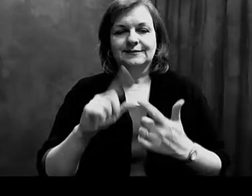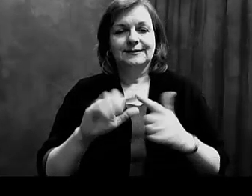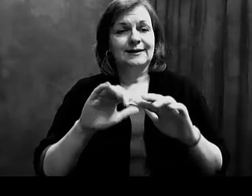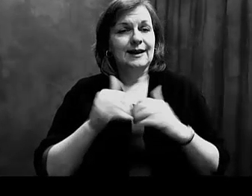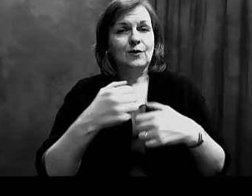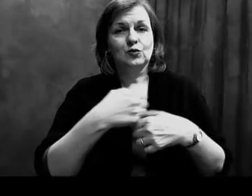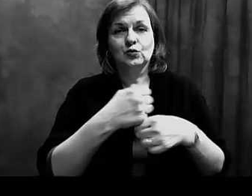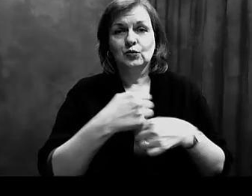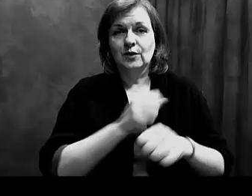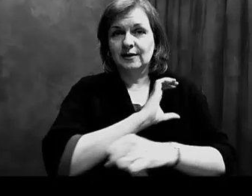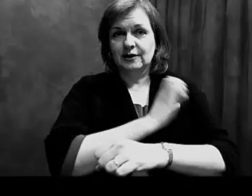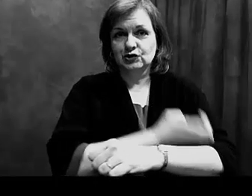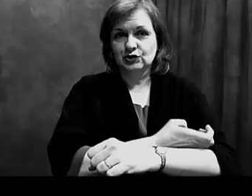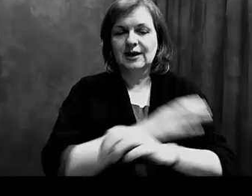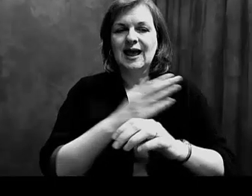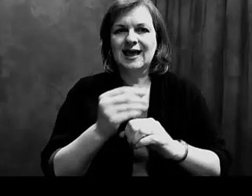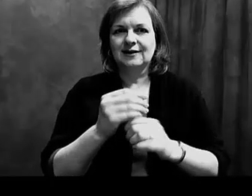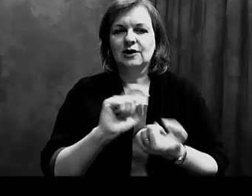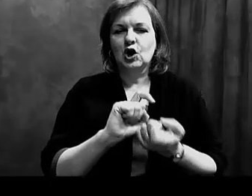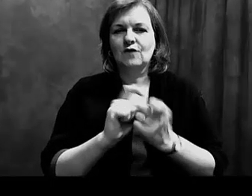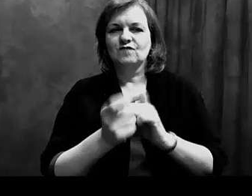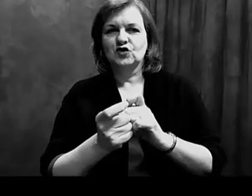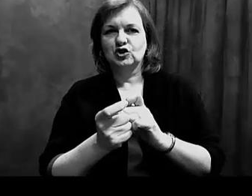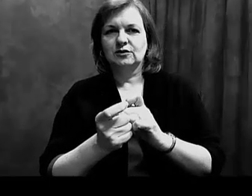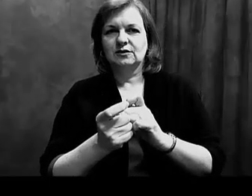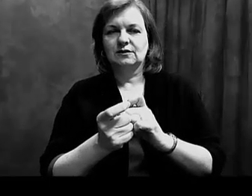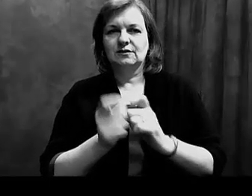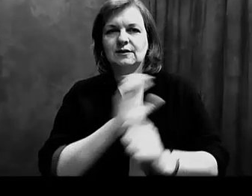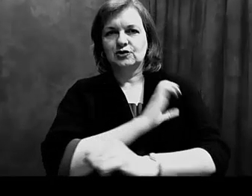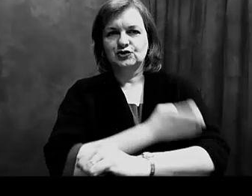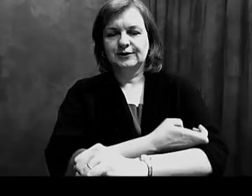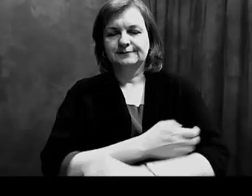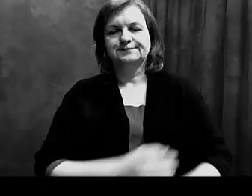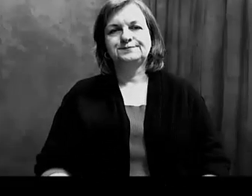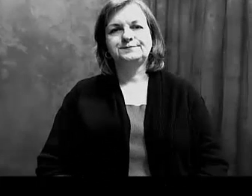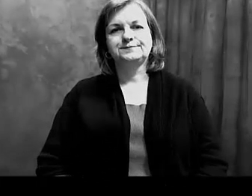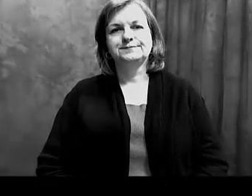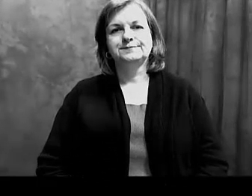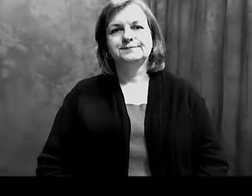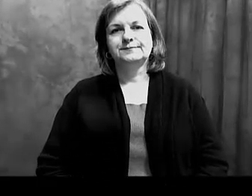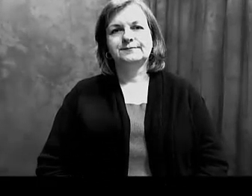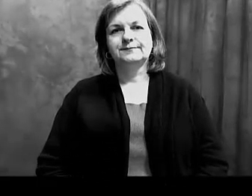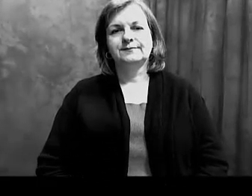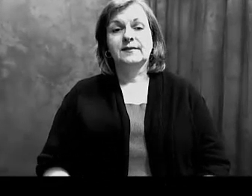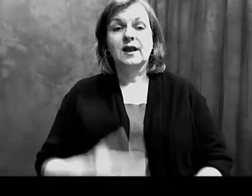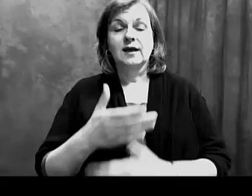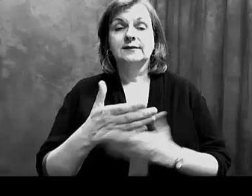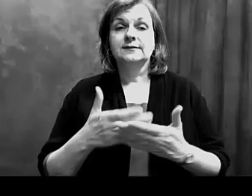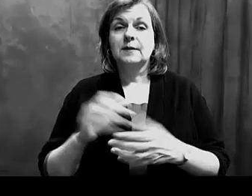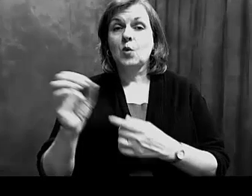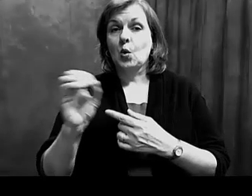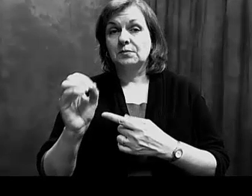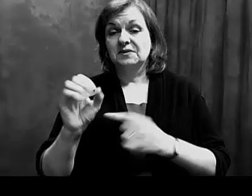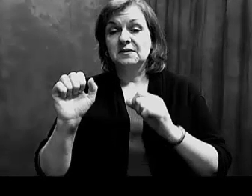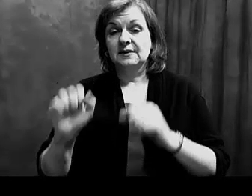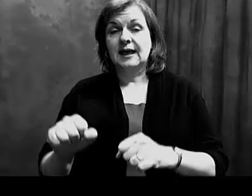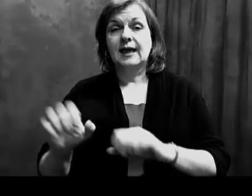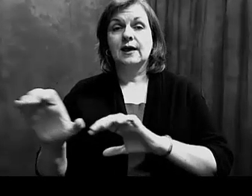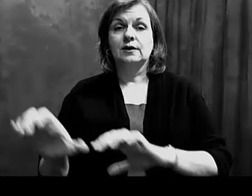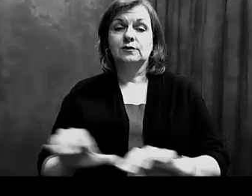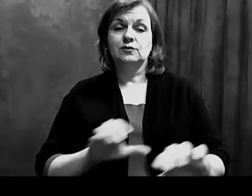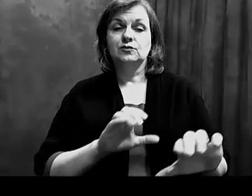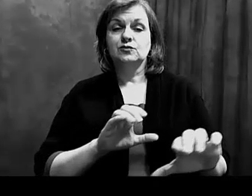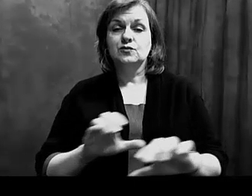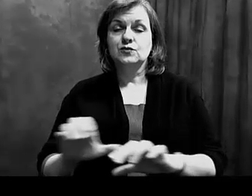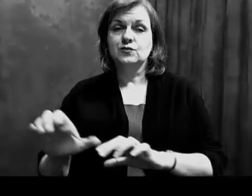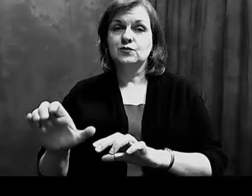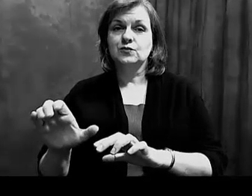to create energy and to convert energy So what we have to look at is how some organisms are actually able to do this